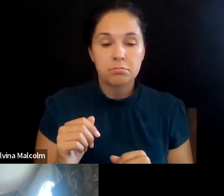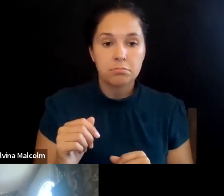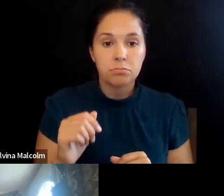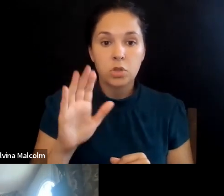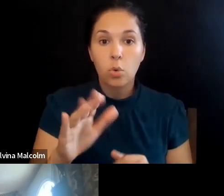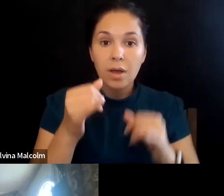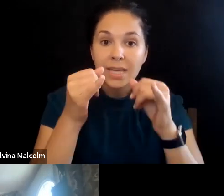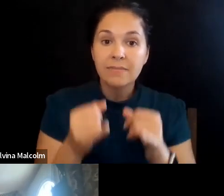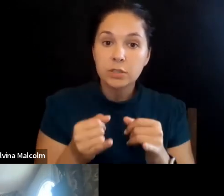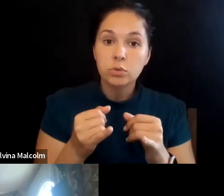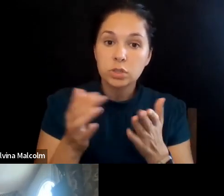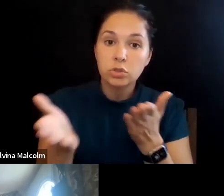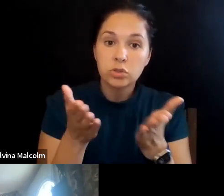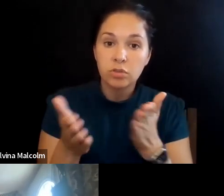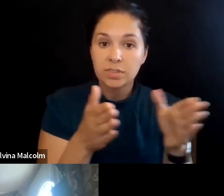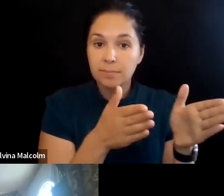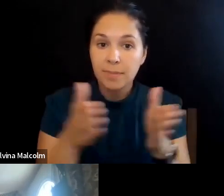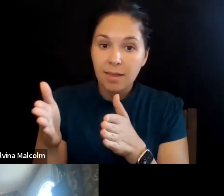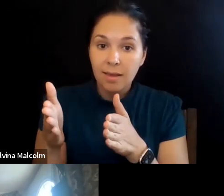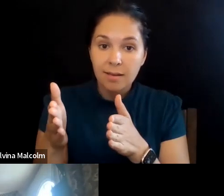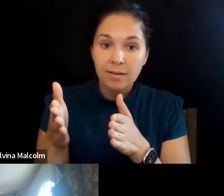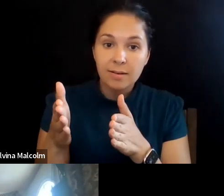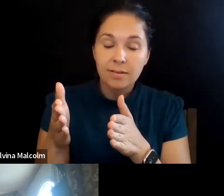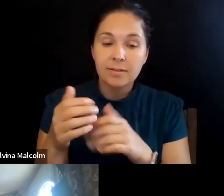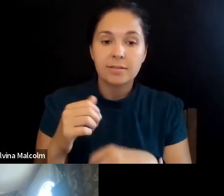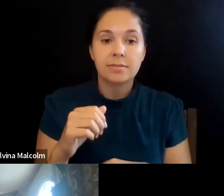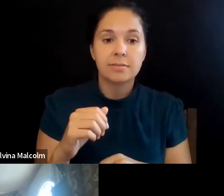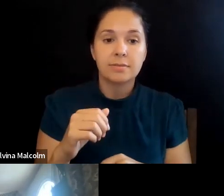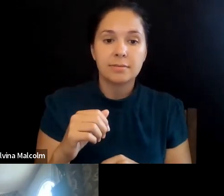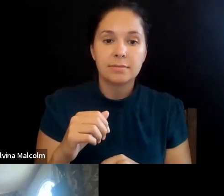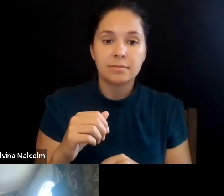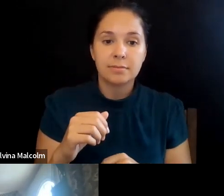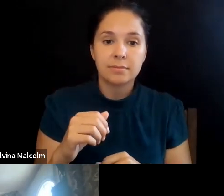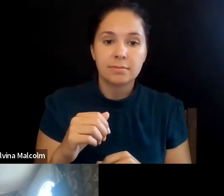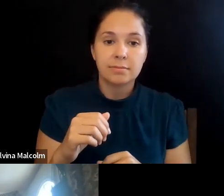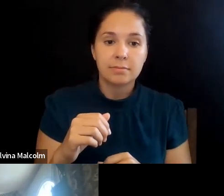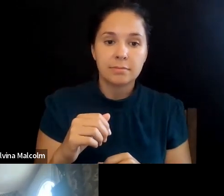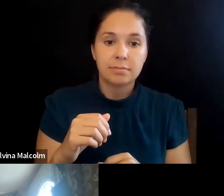coordinator, your case manager, discuss